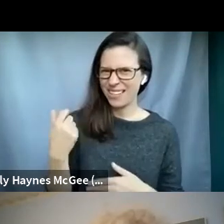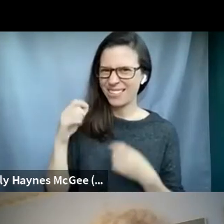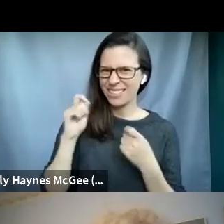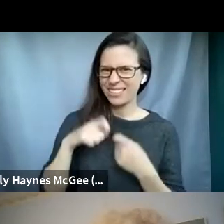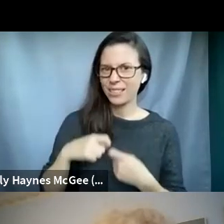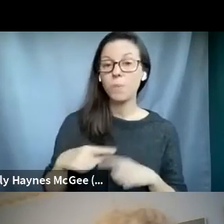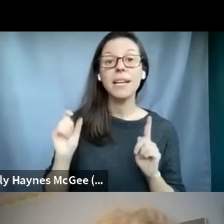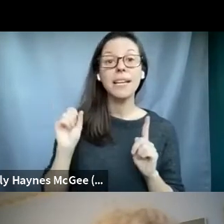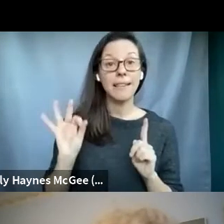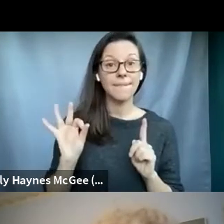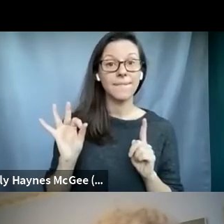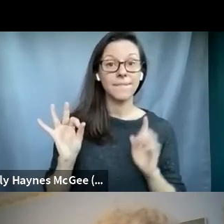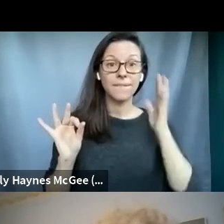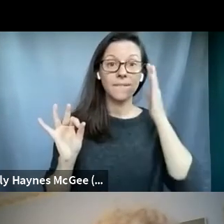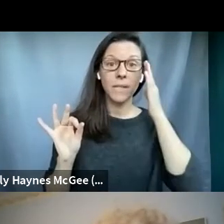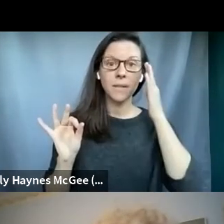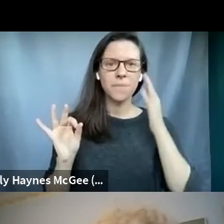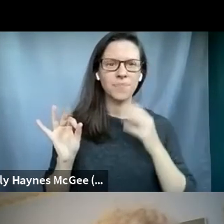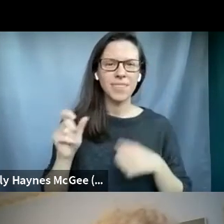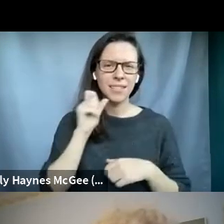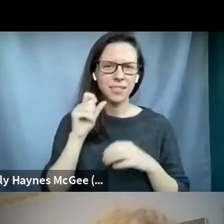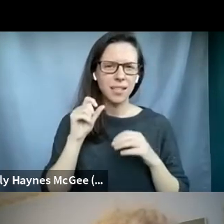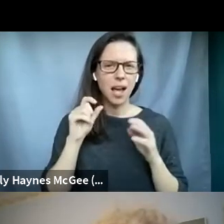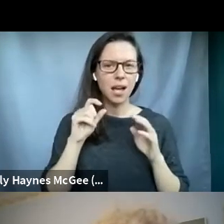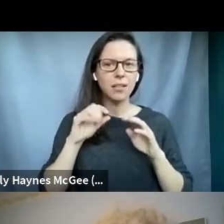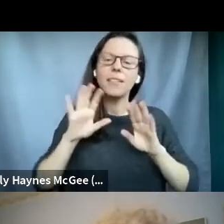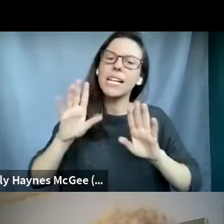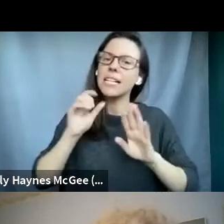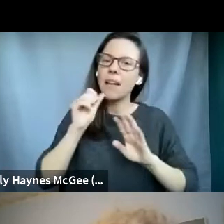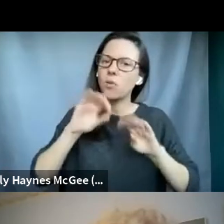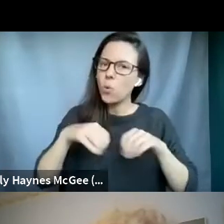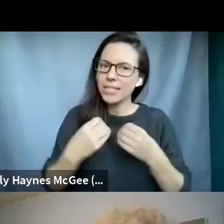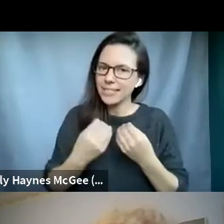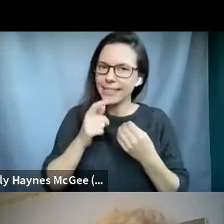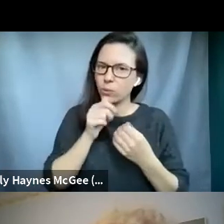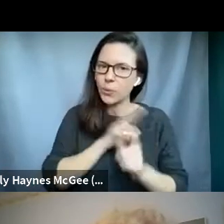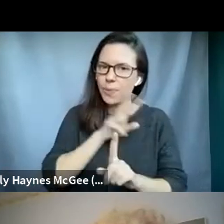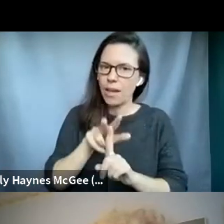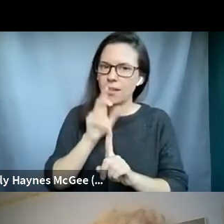as it is not an organization that's applying, like a playhouse or something like that, you